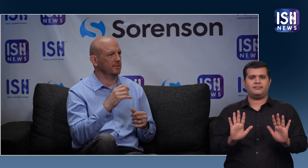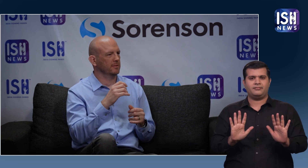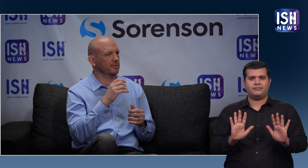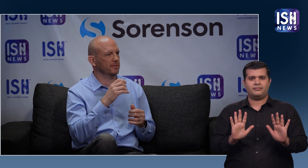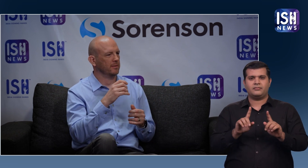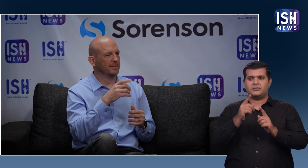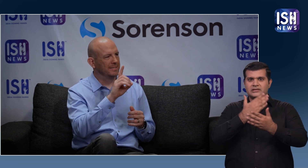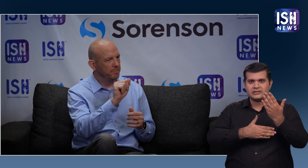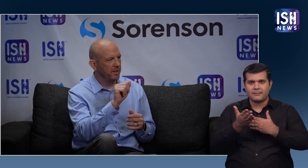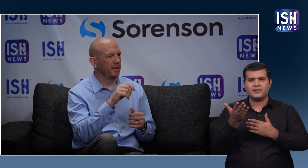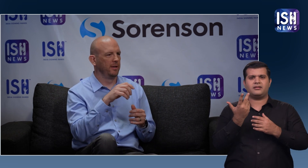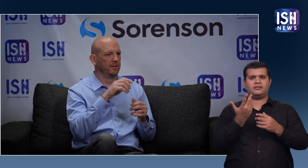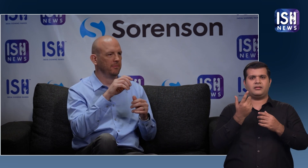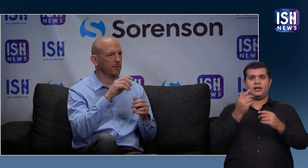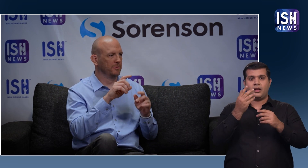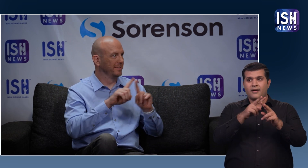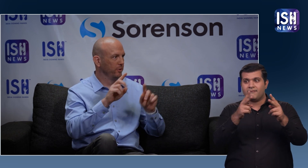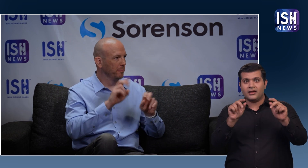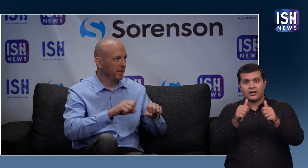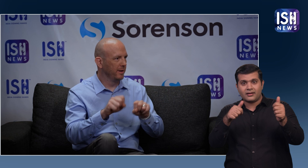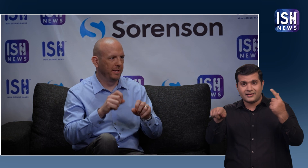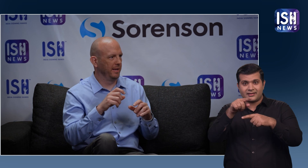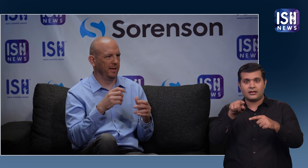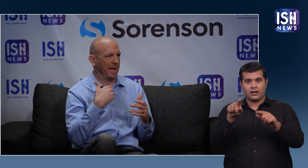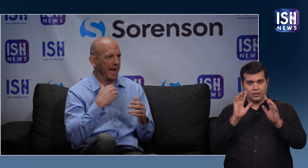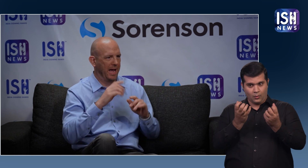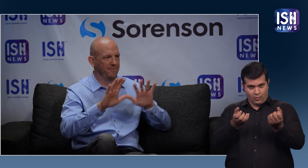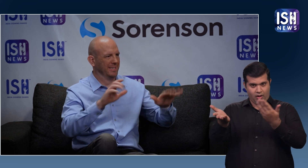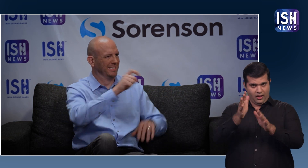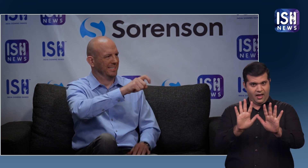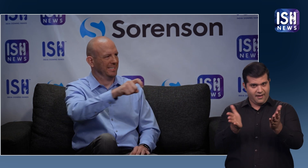People with disabilities and differently-abled people have their own needs.